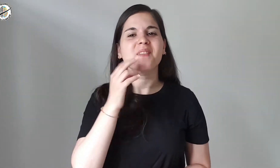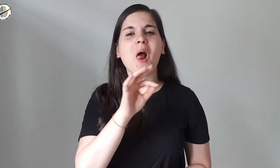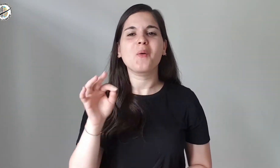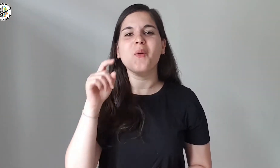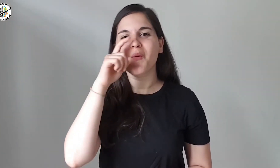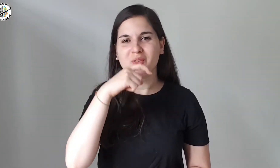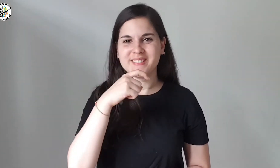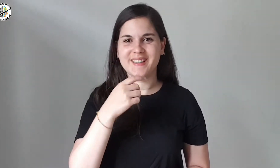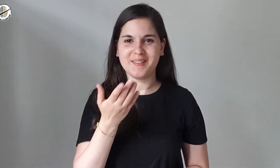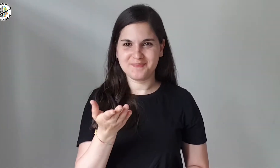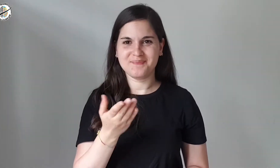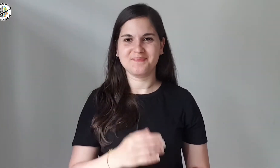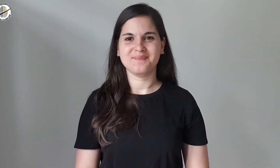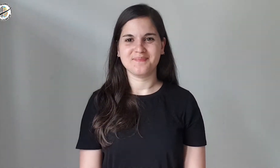Let's see some curiosities!